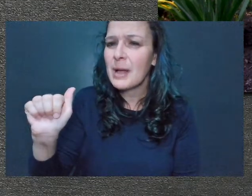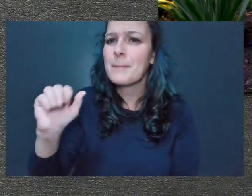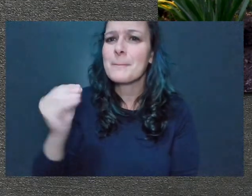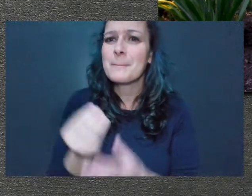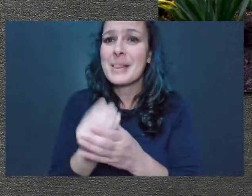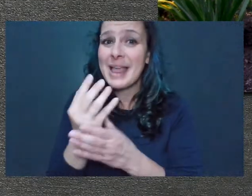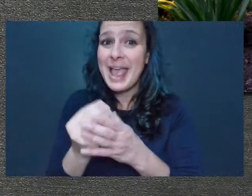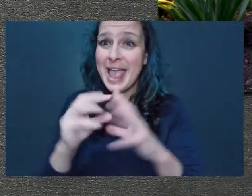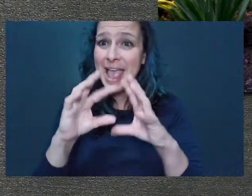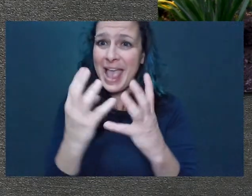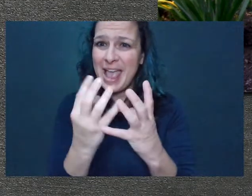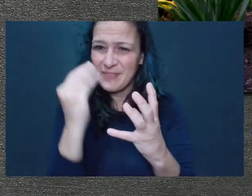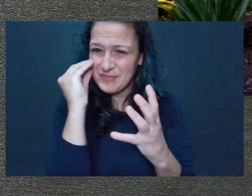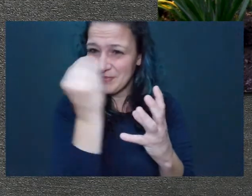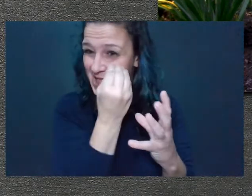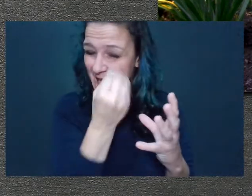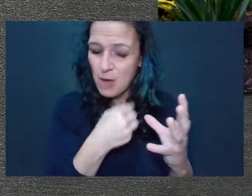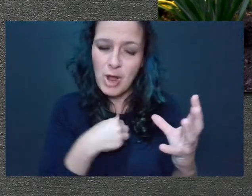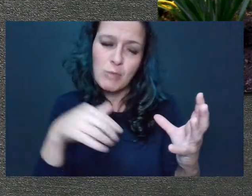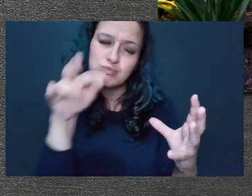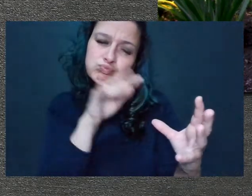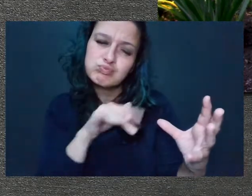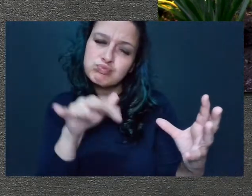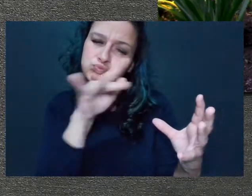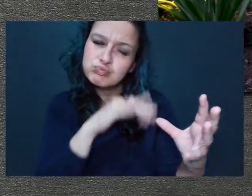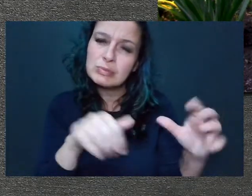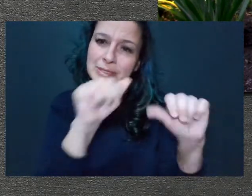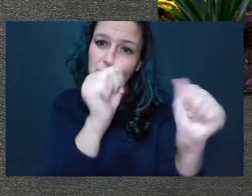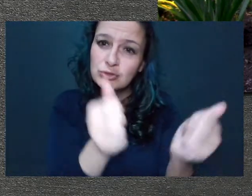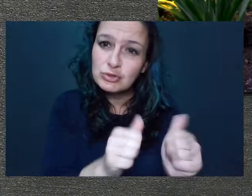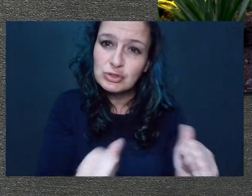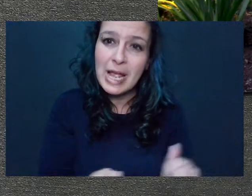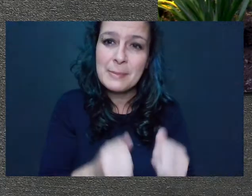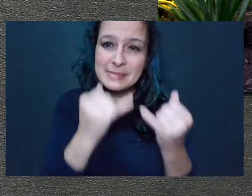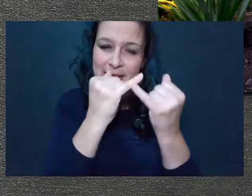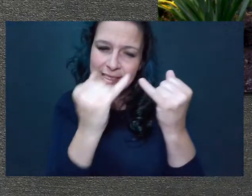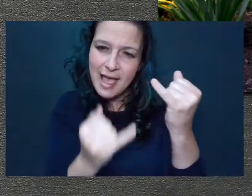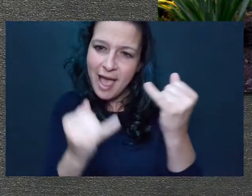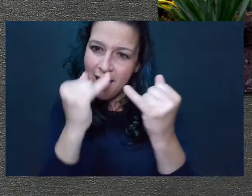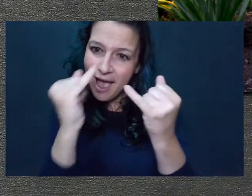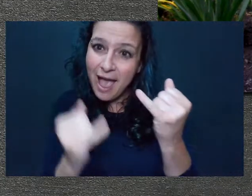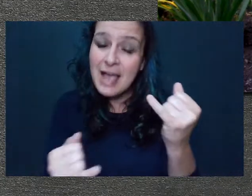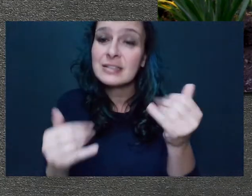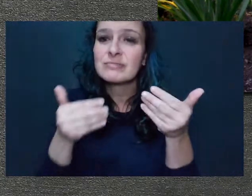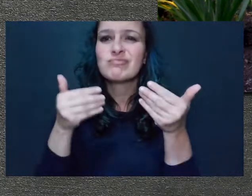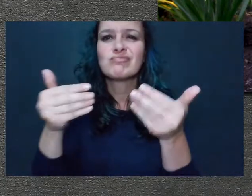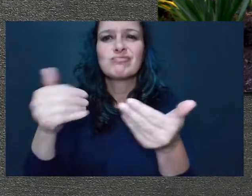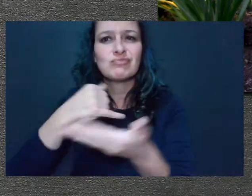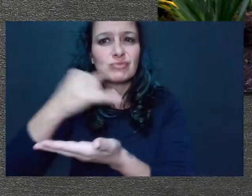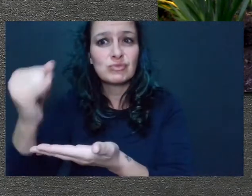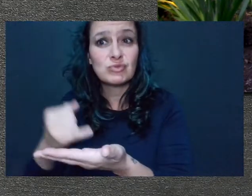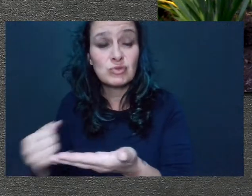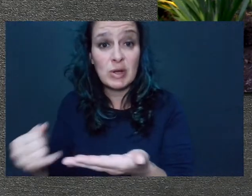A lot of artists do this before they make their art. They go out and study things.